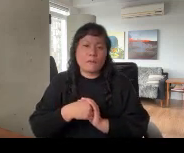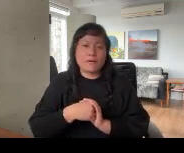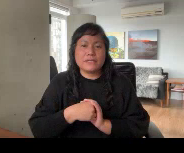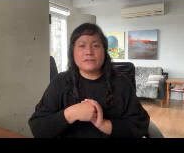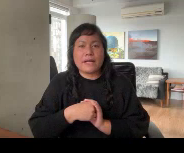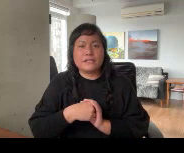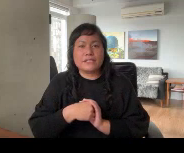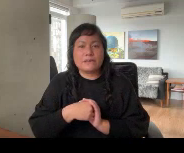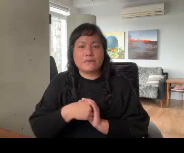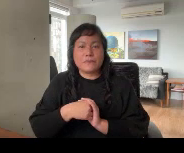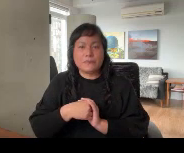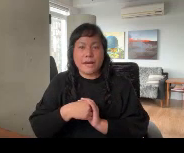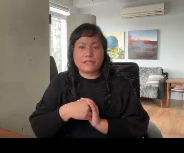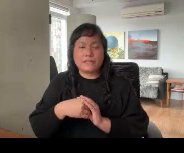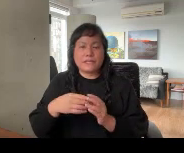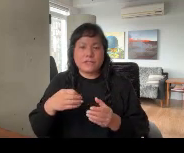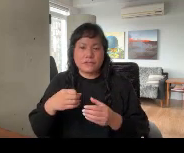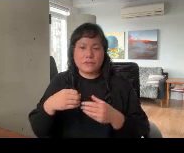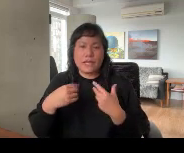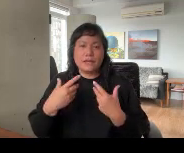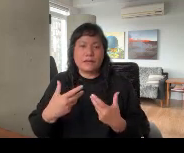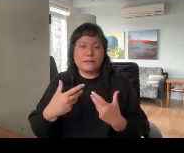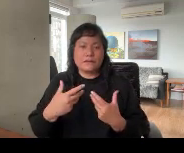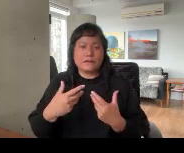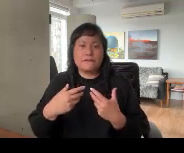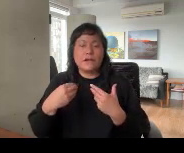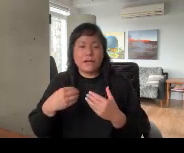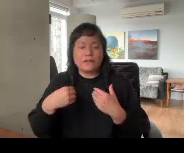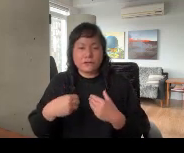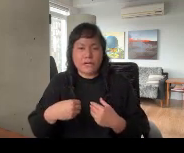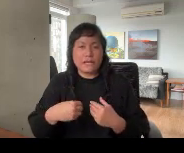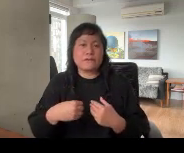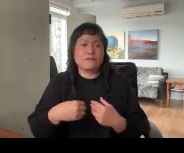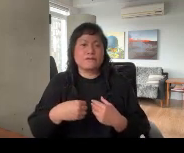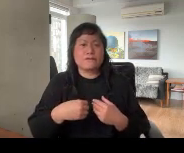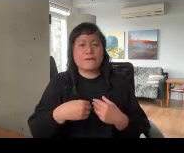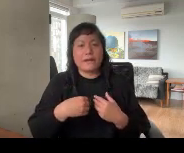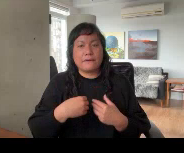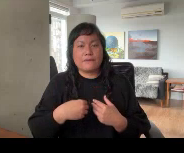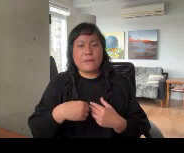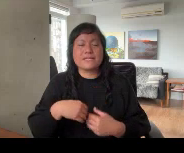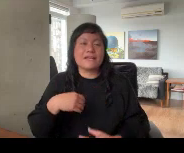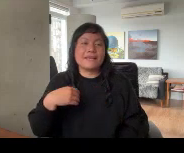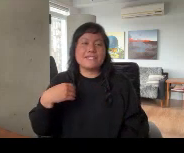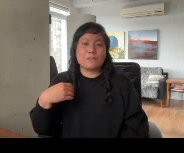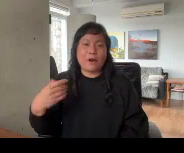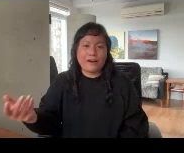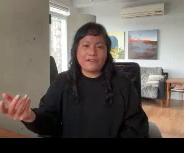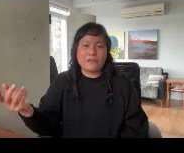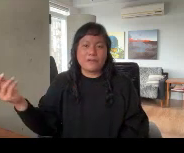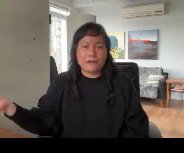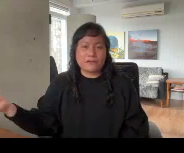One important strategy we've been practicing is to create inclusive environments. Is to partner with